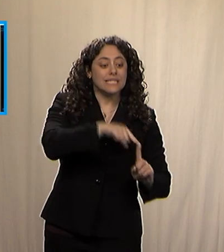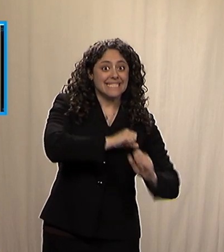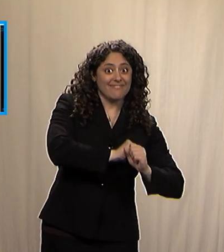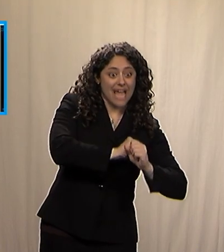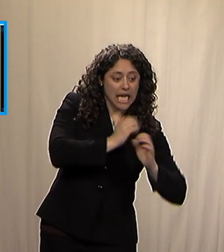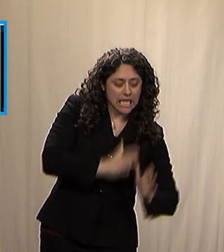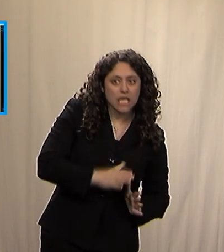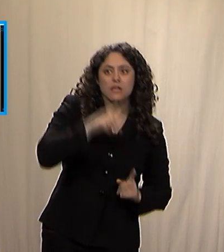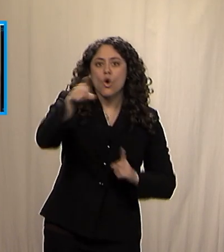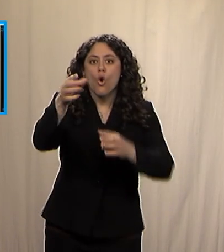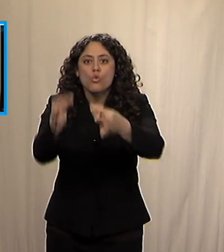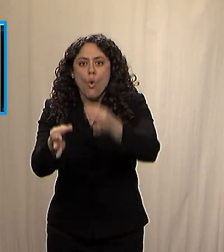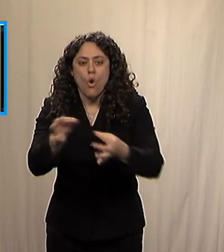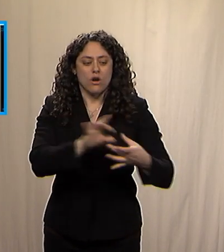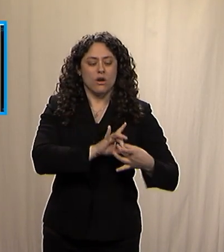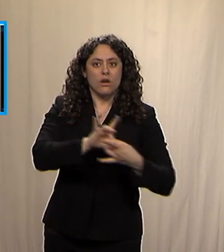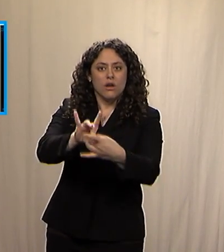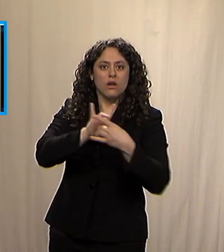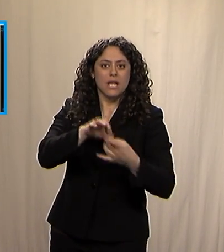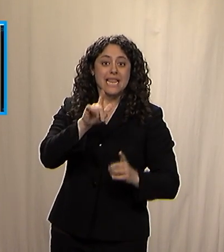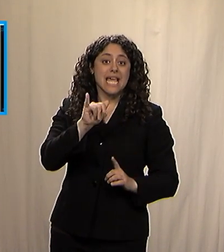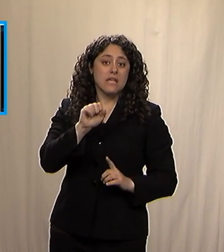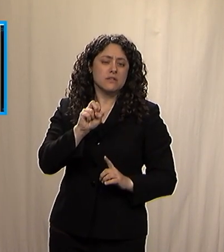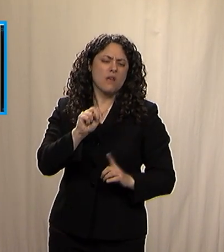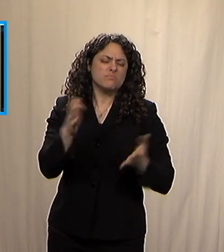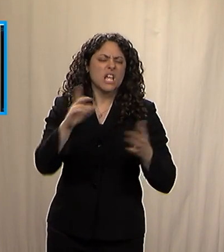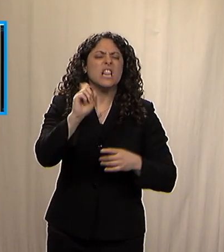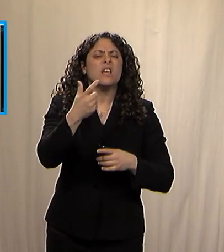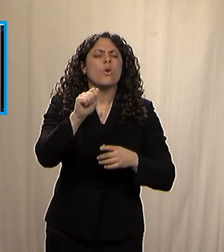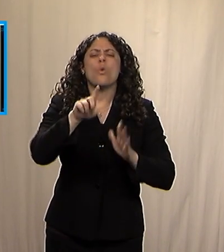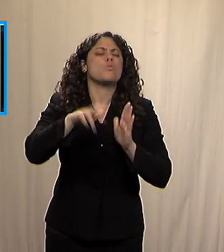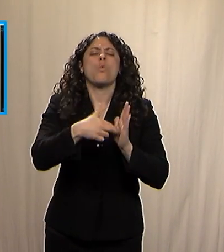It's a kind of legal role that we don't really have in the United States,